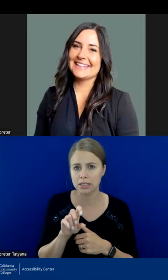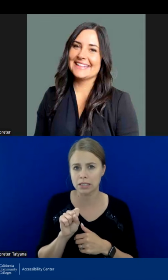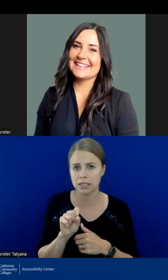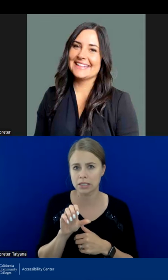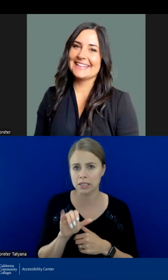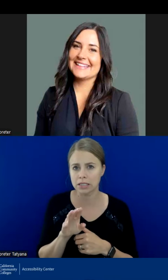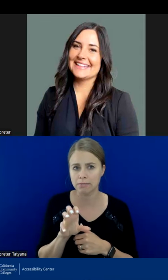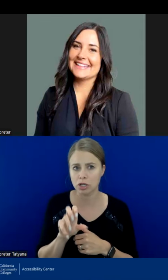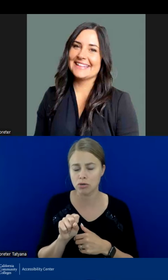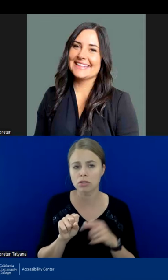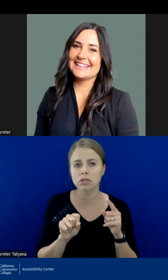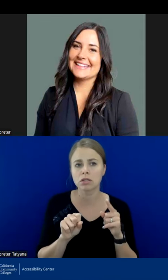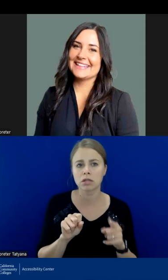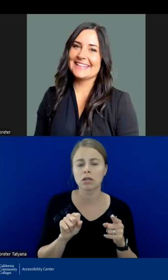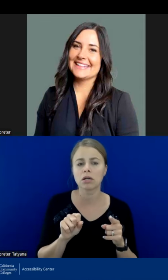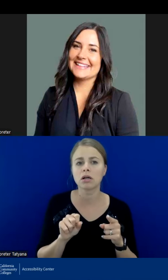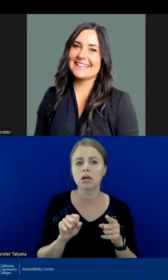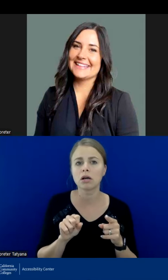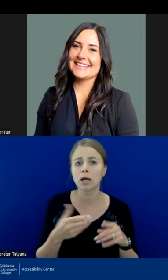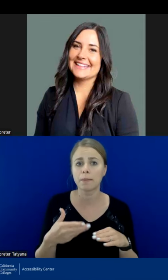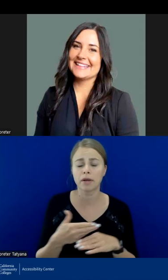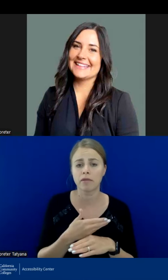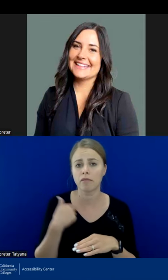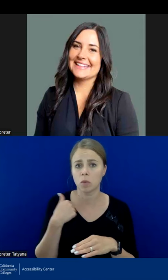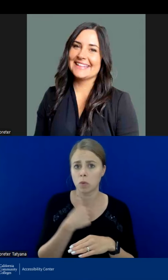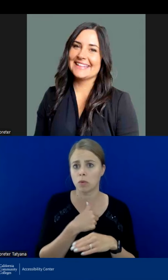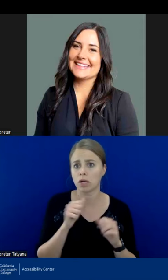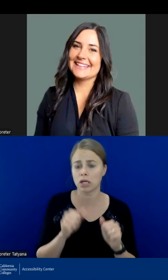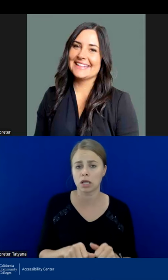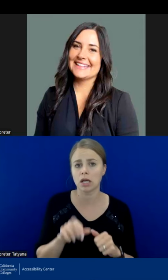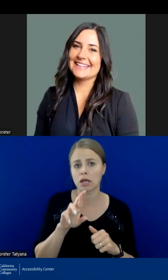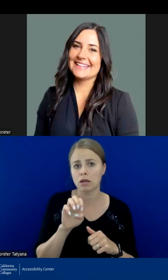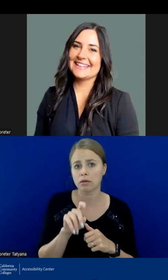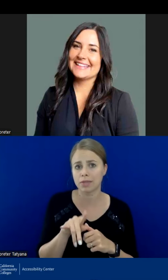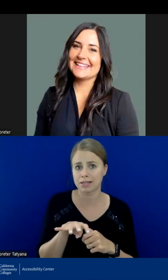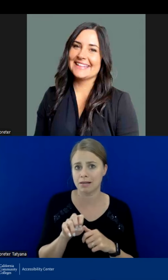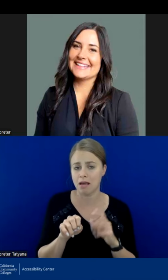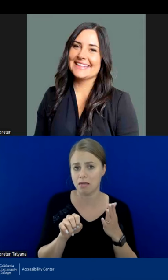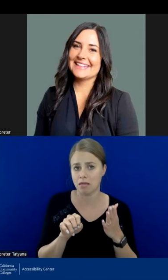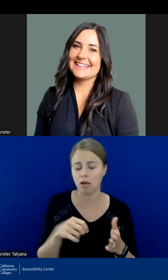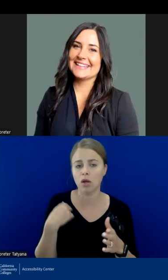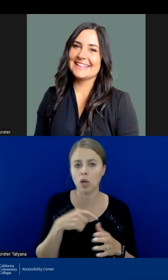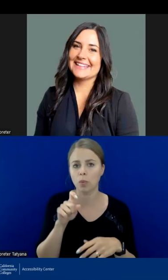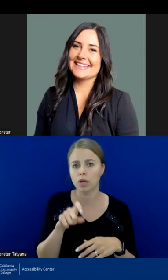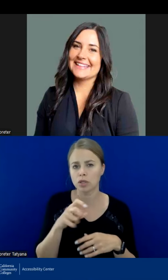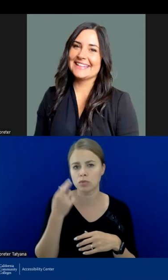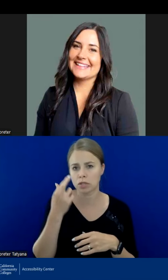Before we can remediate a barrier we need to realize that there is a barrier.